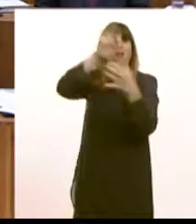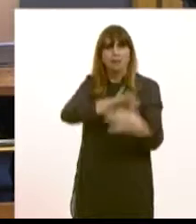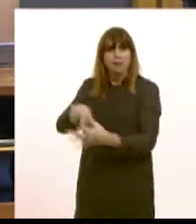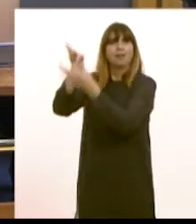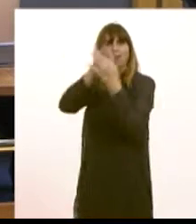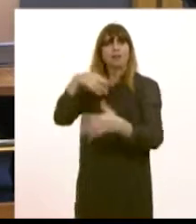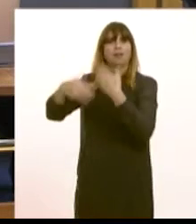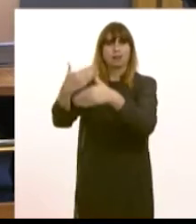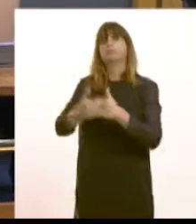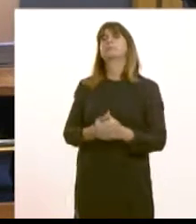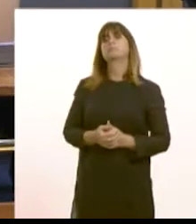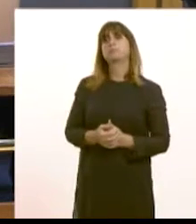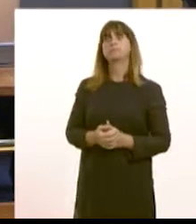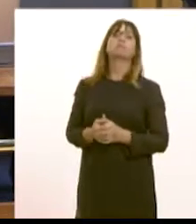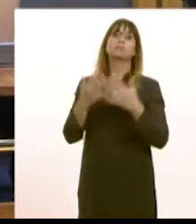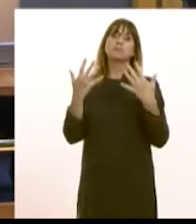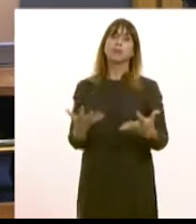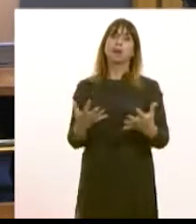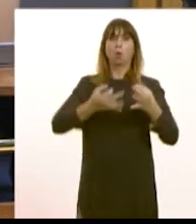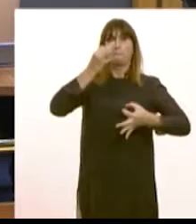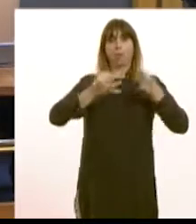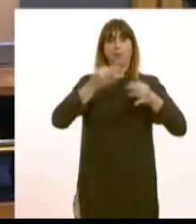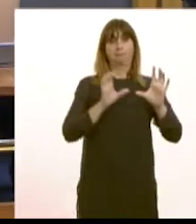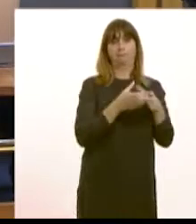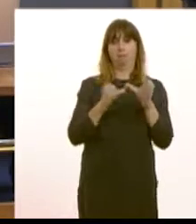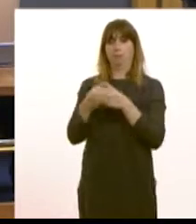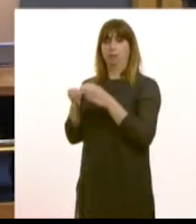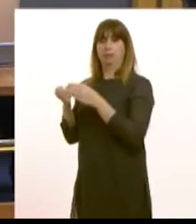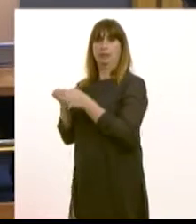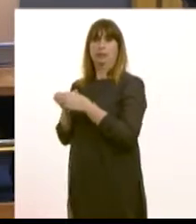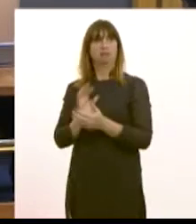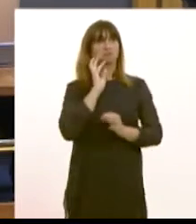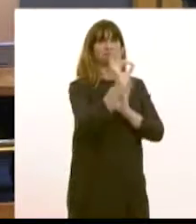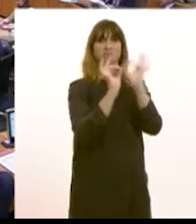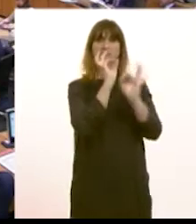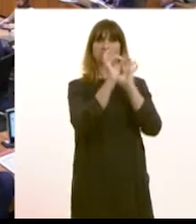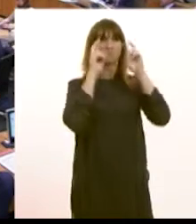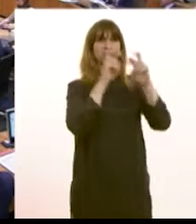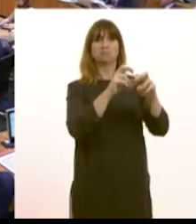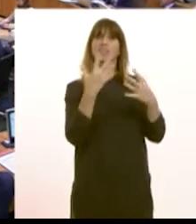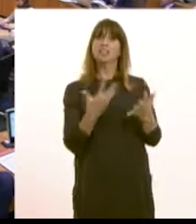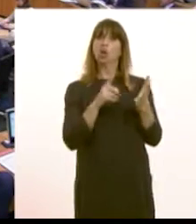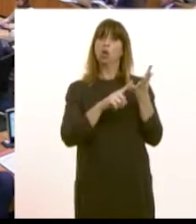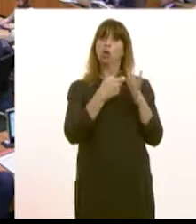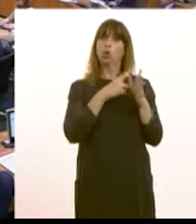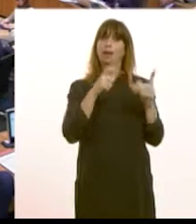Y Llywydd / The Presiding Officer: We now move to questions from the party leaders, and, first of all, leader of the UKIP group, Neil Hamilton.